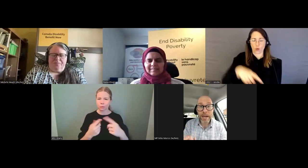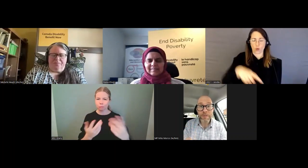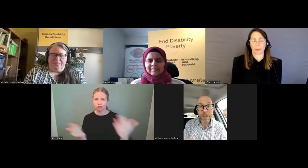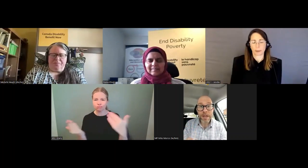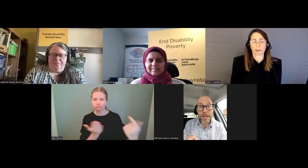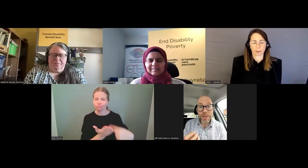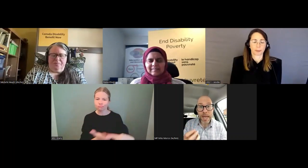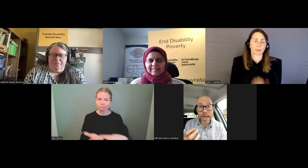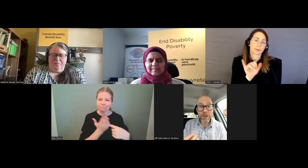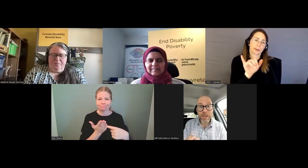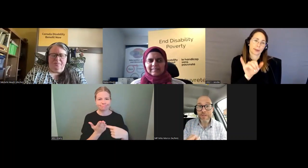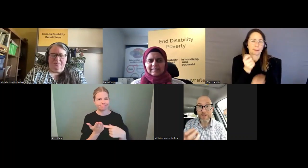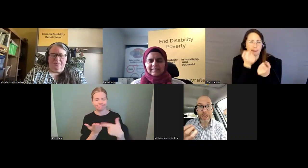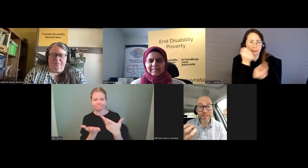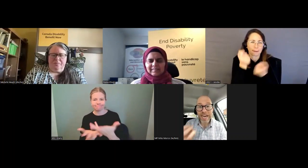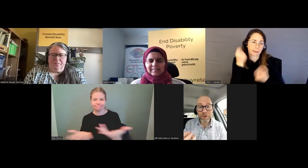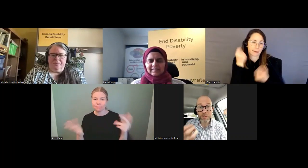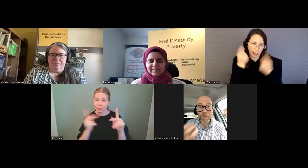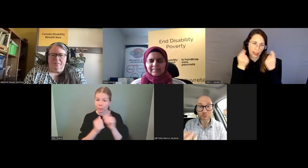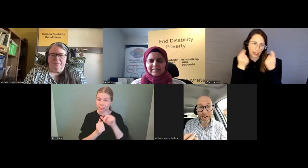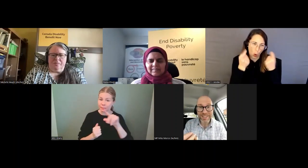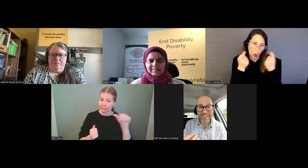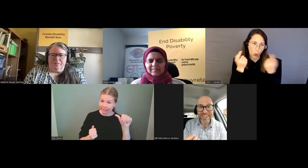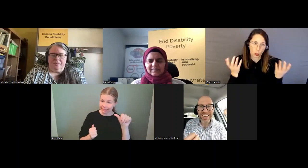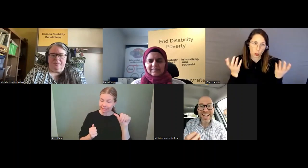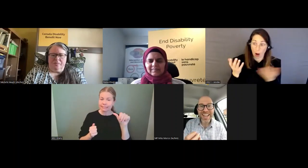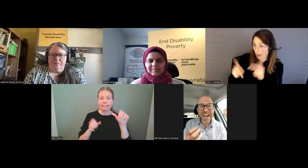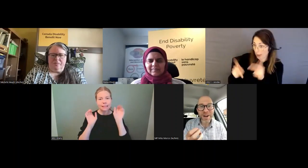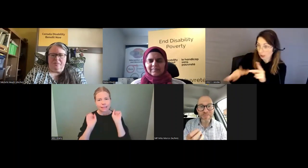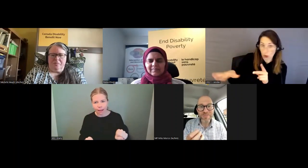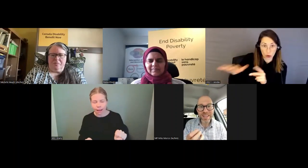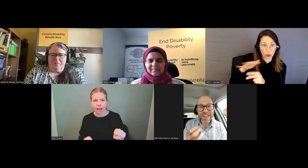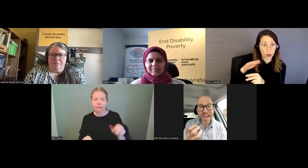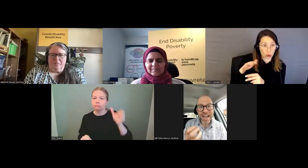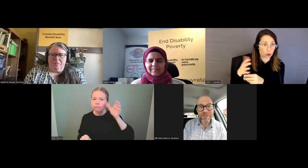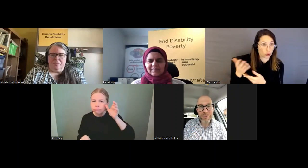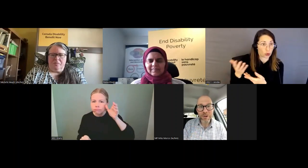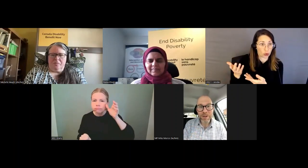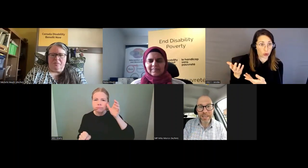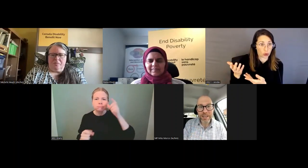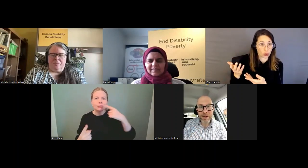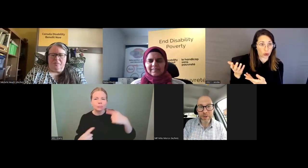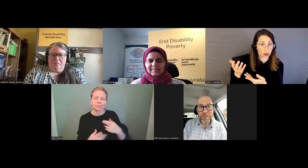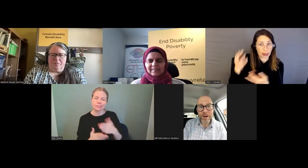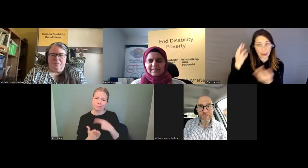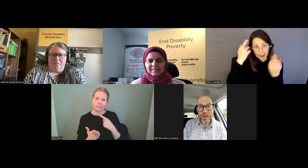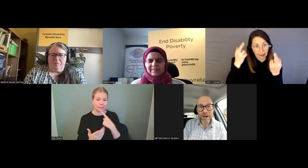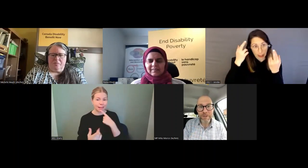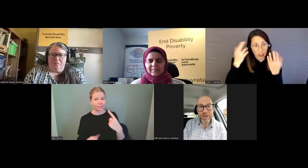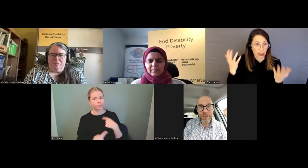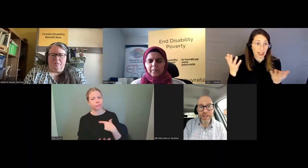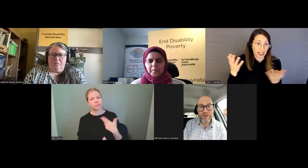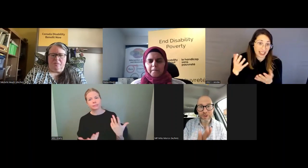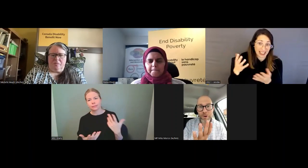ANSWERS, EVEN IF THEY'RE NOT THE ANSWERS WE WANT, TO HAVE GROUPS LIKE DISABILITY WITHOUT POVERTY TO HAVE THESE ANSWERS.